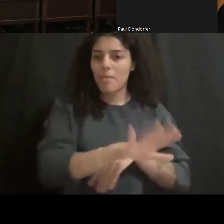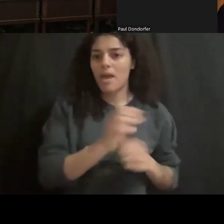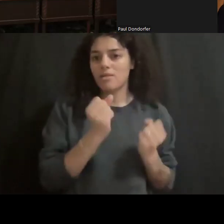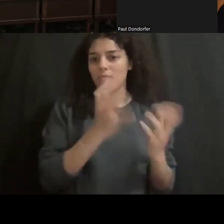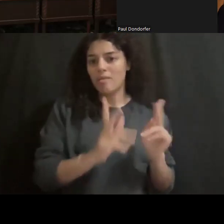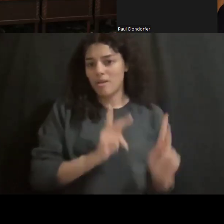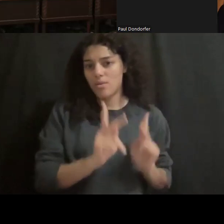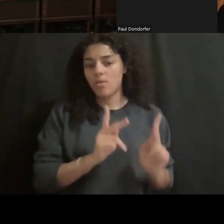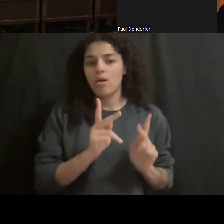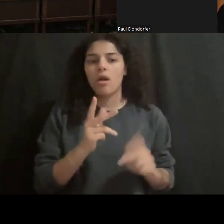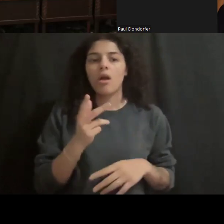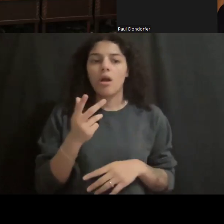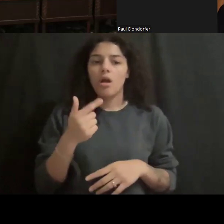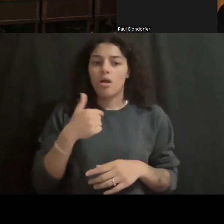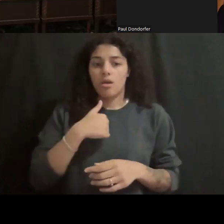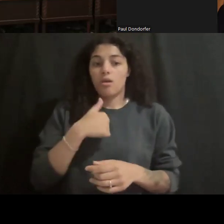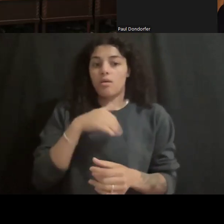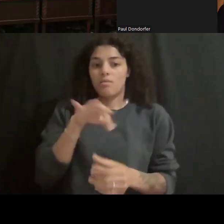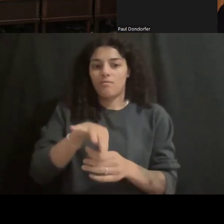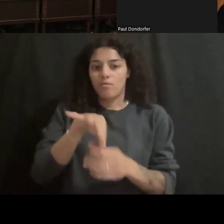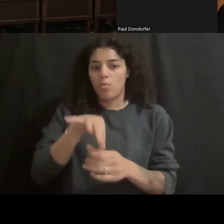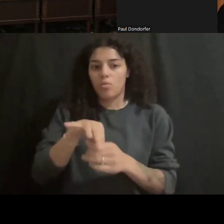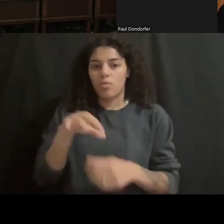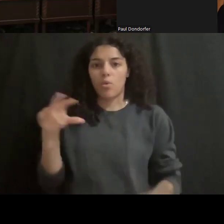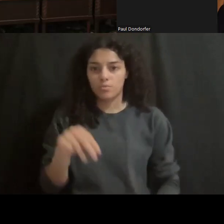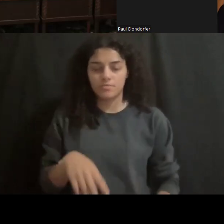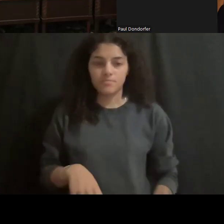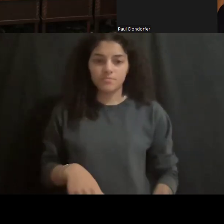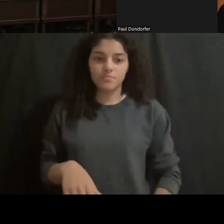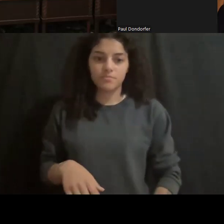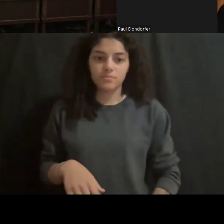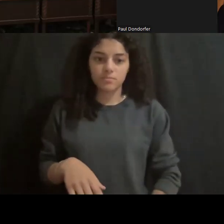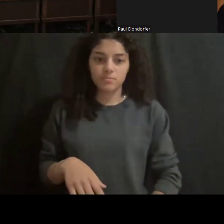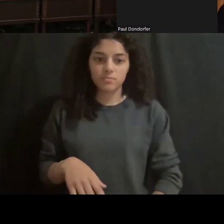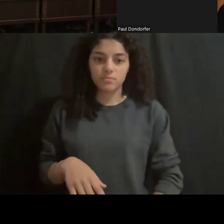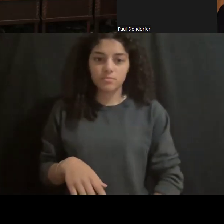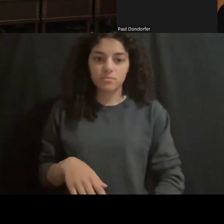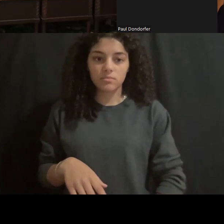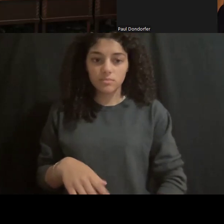I will be voting no on this Thank you legislator Do you have any questions Okay thank you Any other